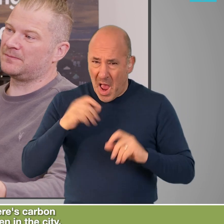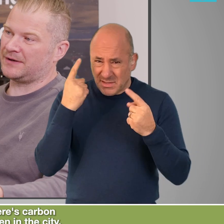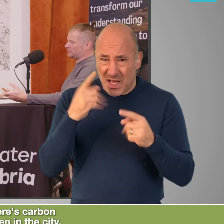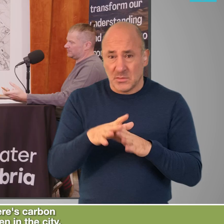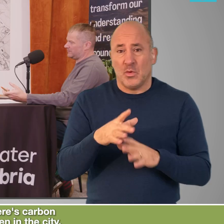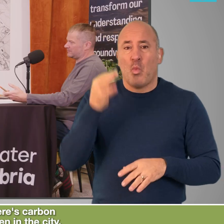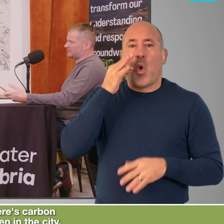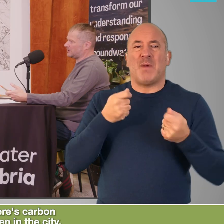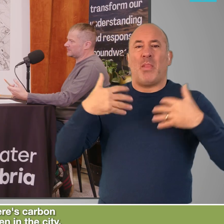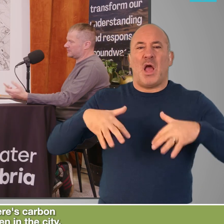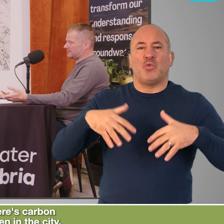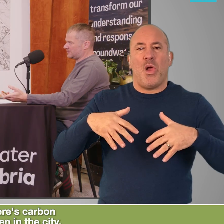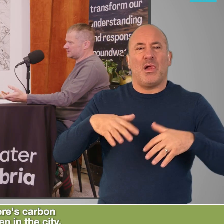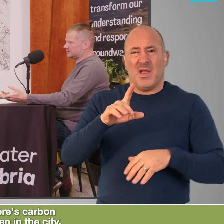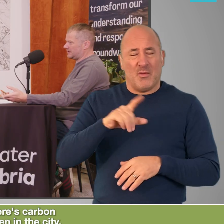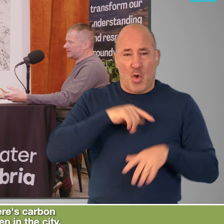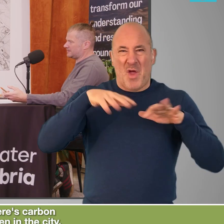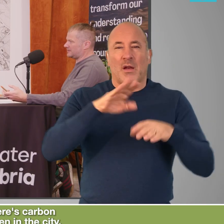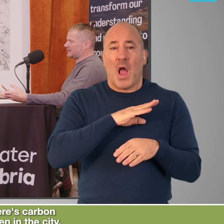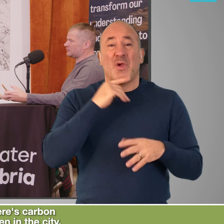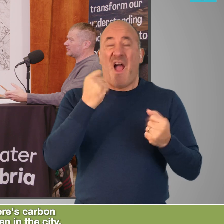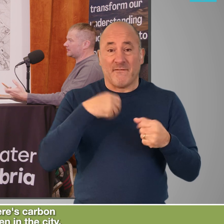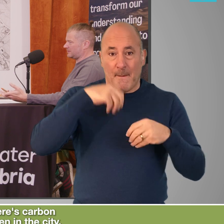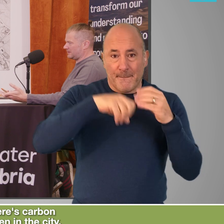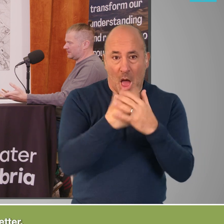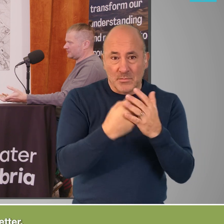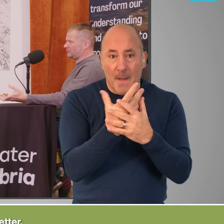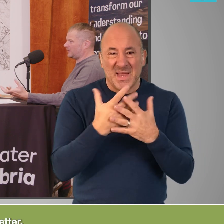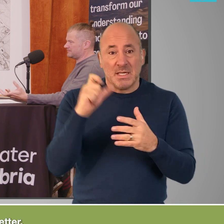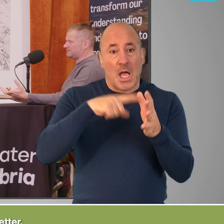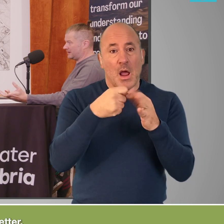to be planted up. There's carbon sequestration, it's green in the city, it's creating better.